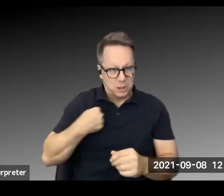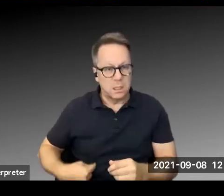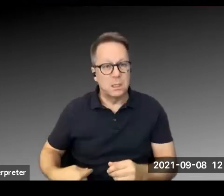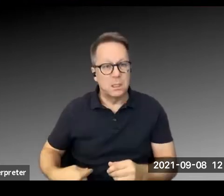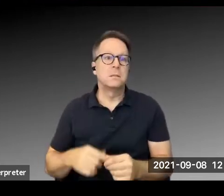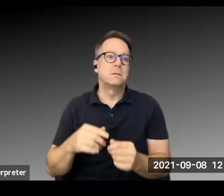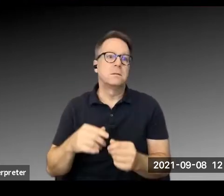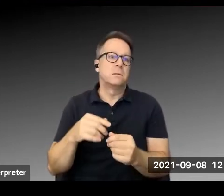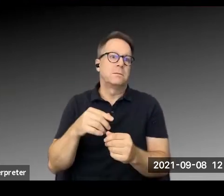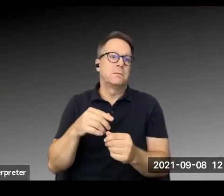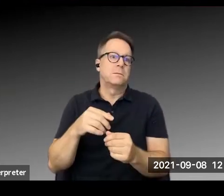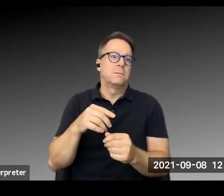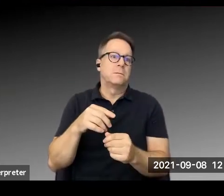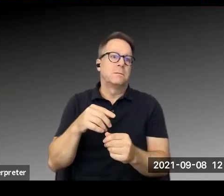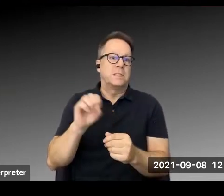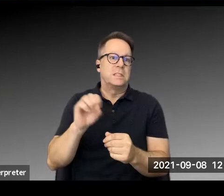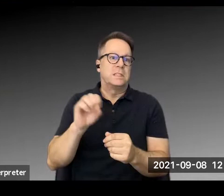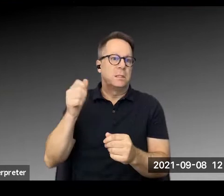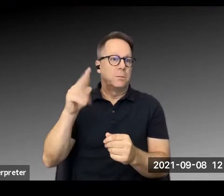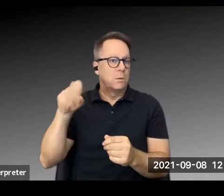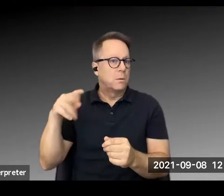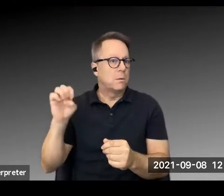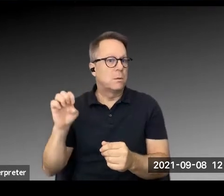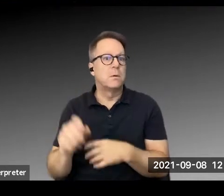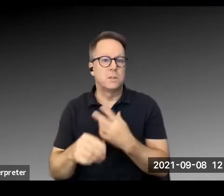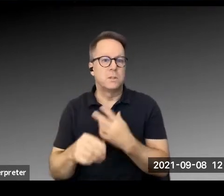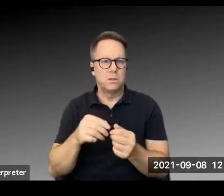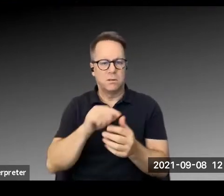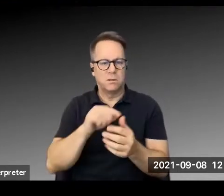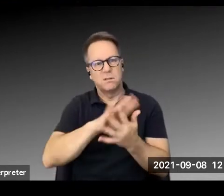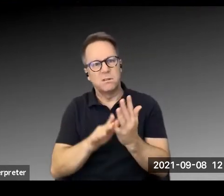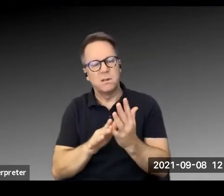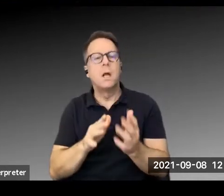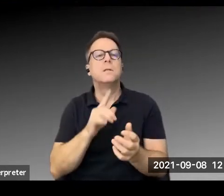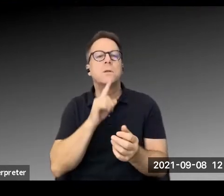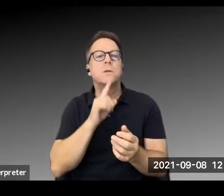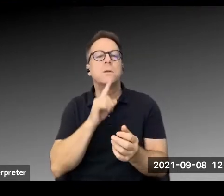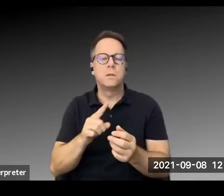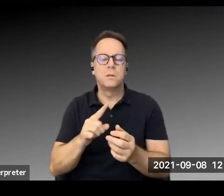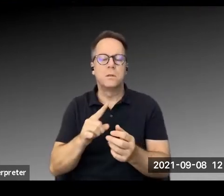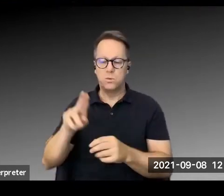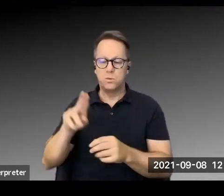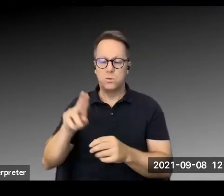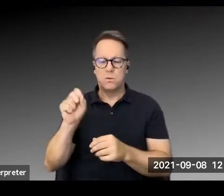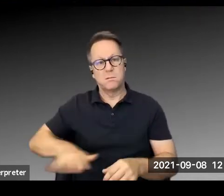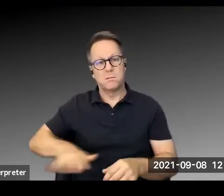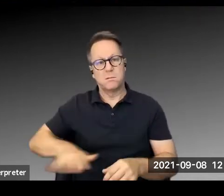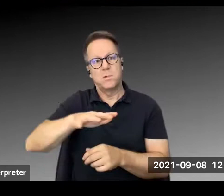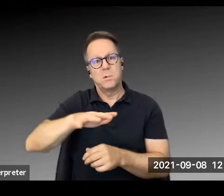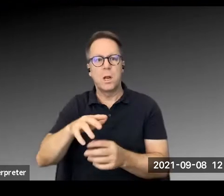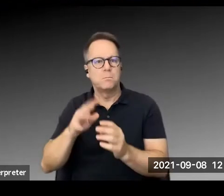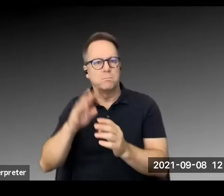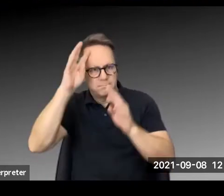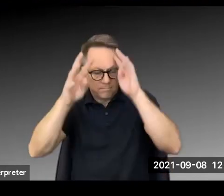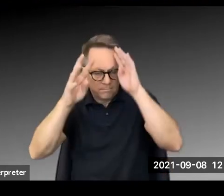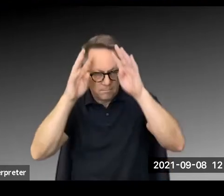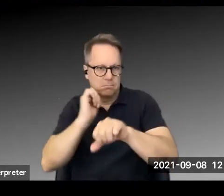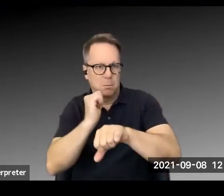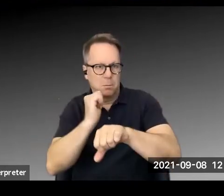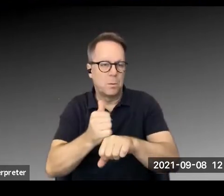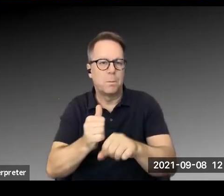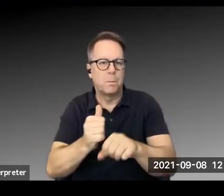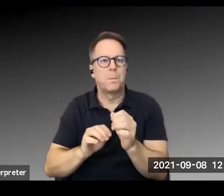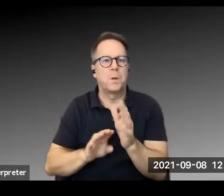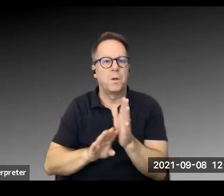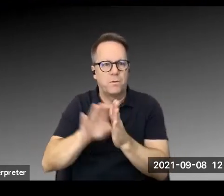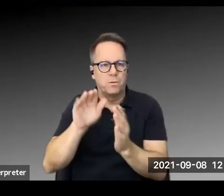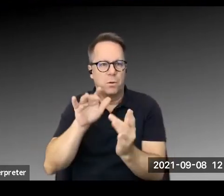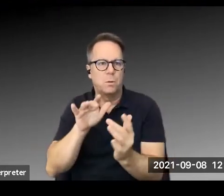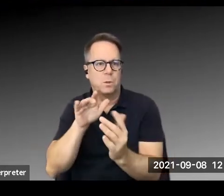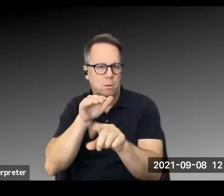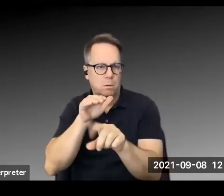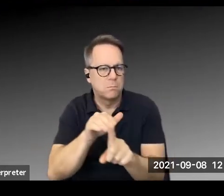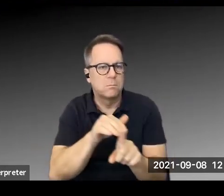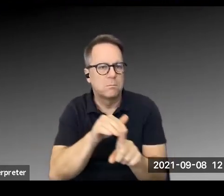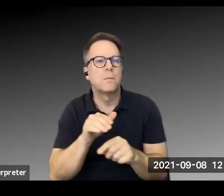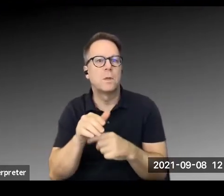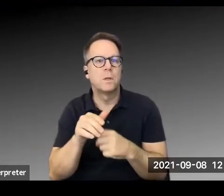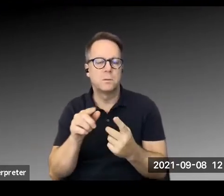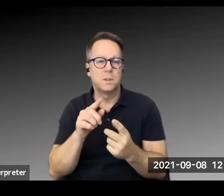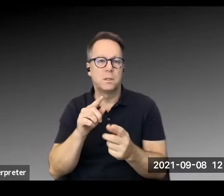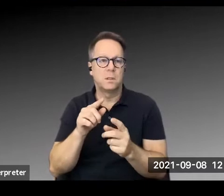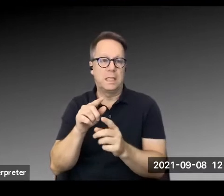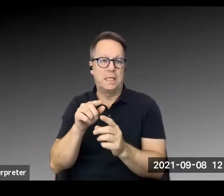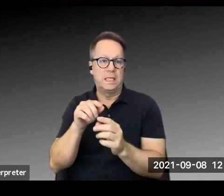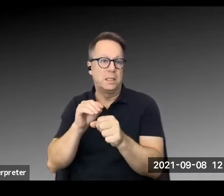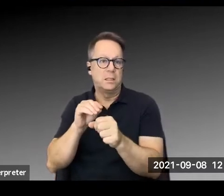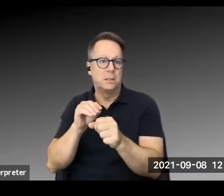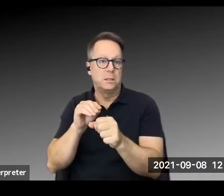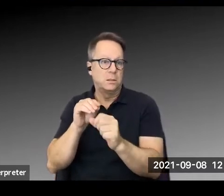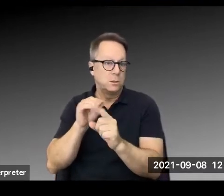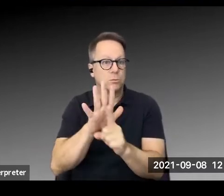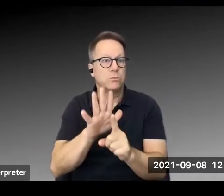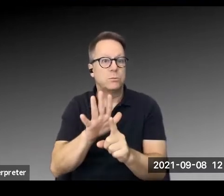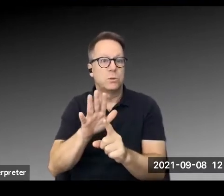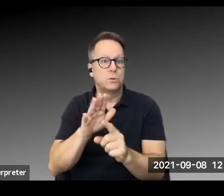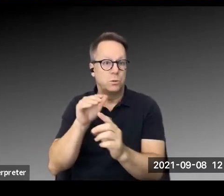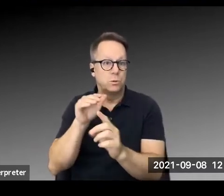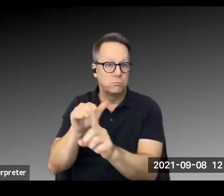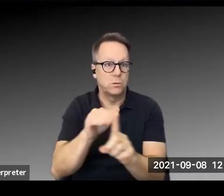In all of those settings, it had a particular advantage that those in the US developing exposure notification did not see. So when the effort to pre exposure notification software in the United States began.